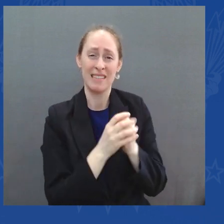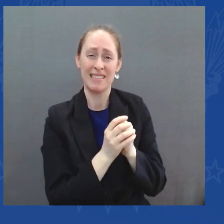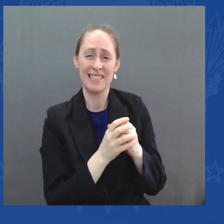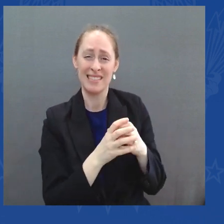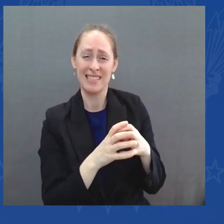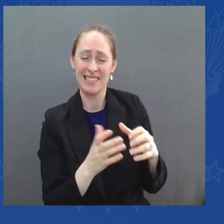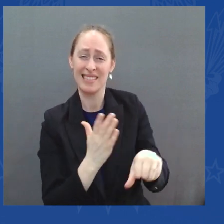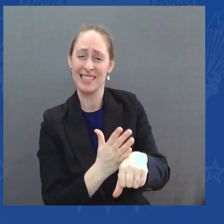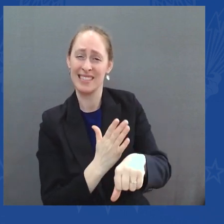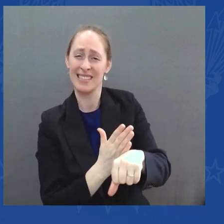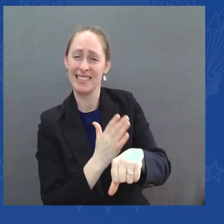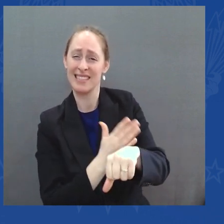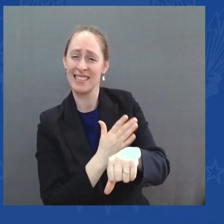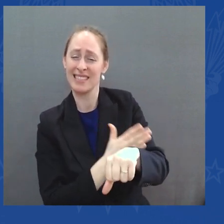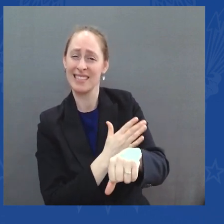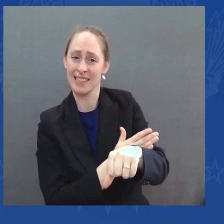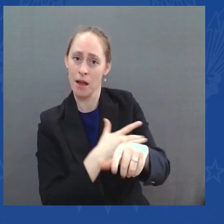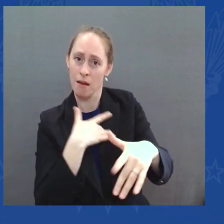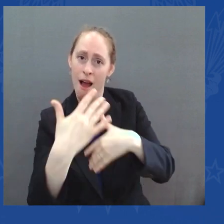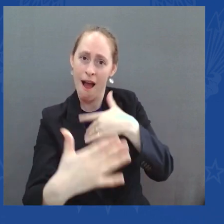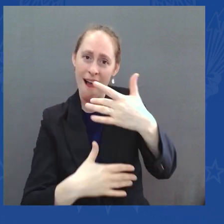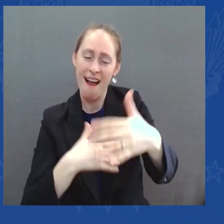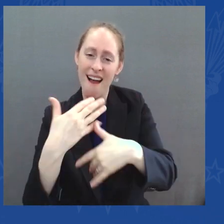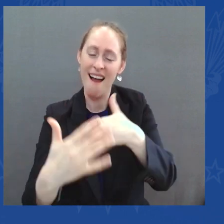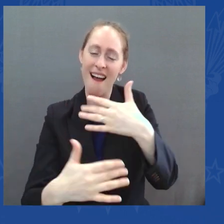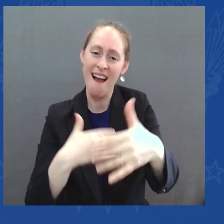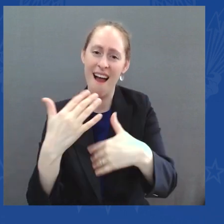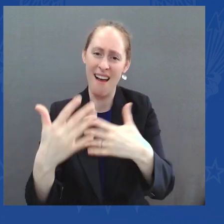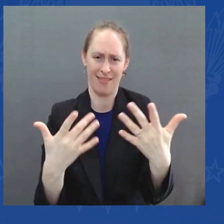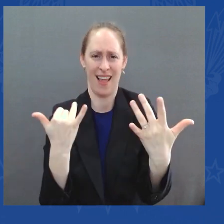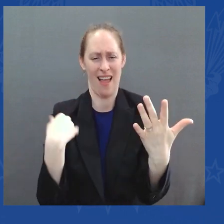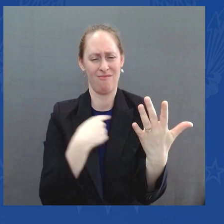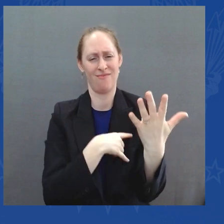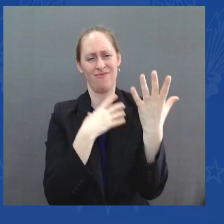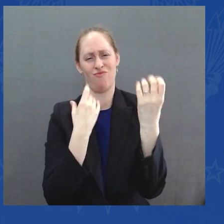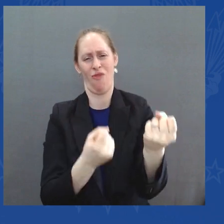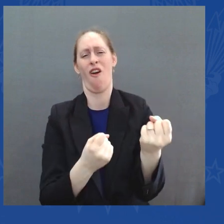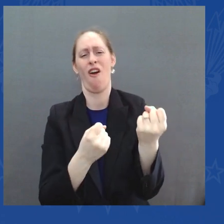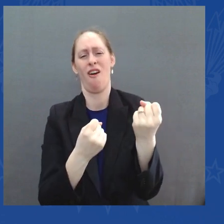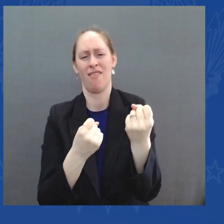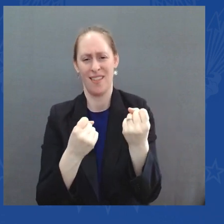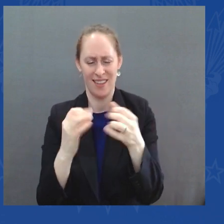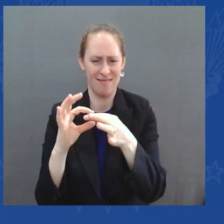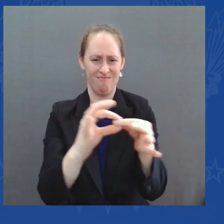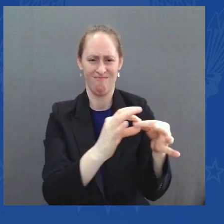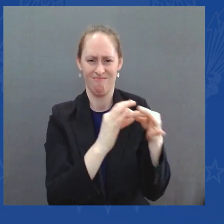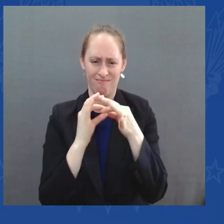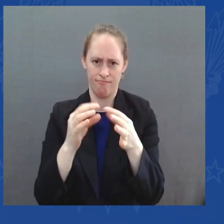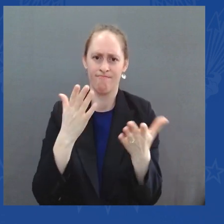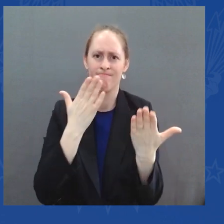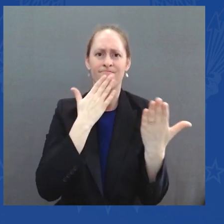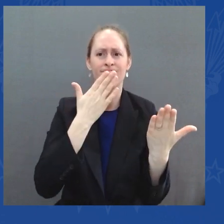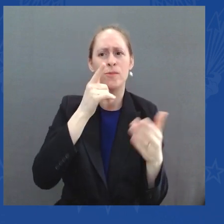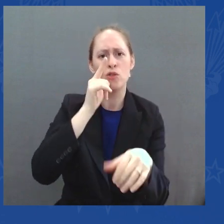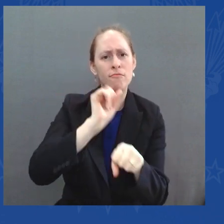we're building a strong economy, one where hardworking Americans can live with dignity, support their families, build a better life,